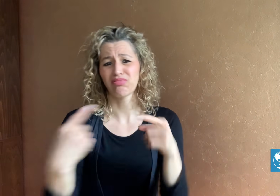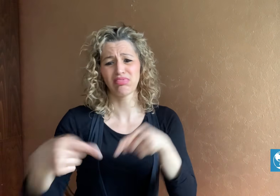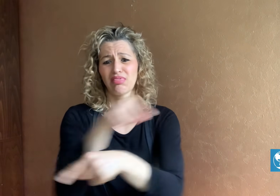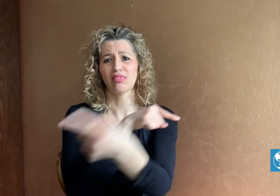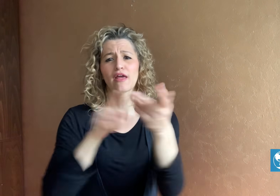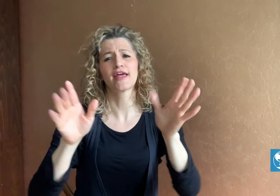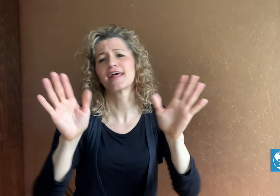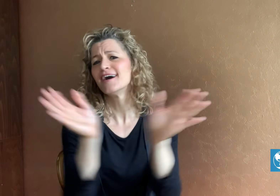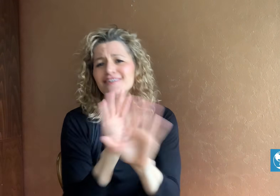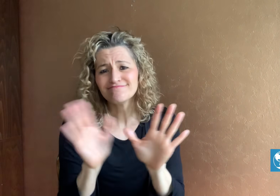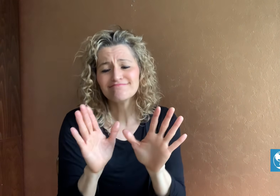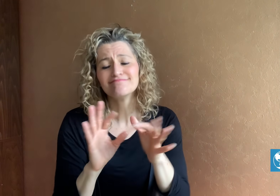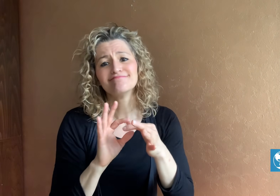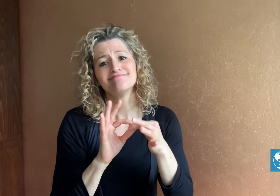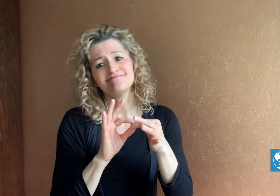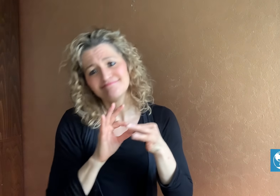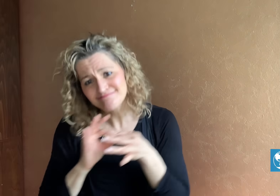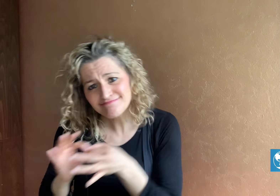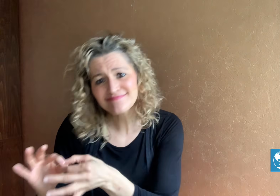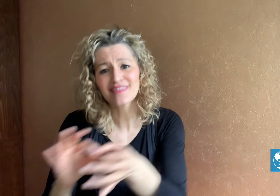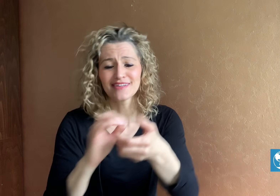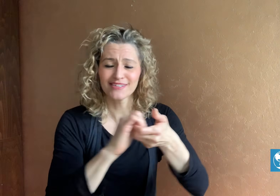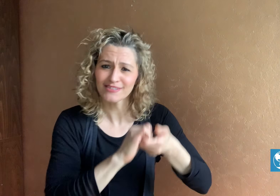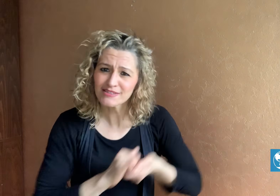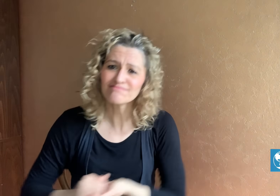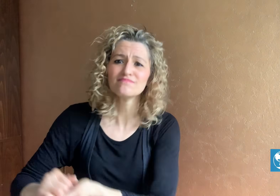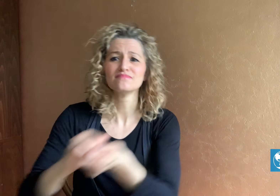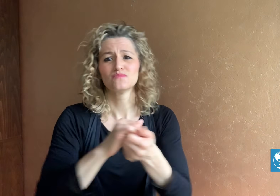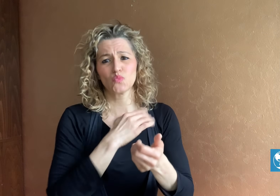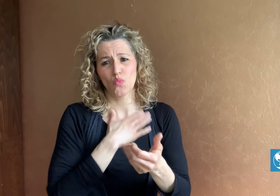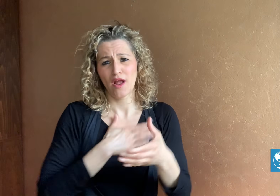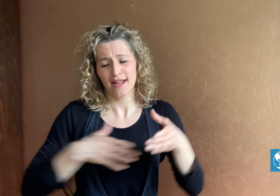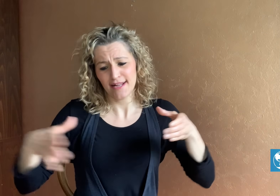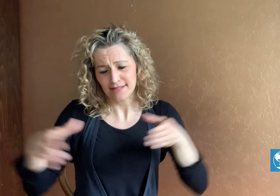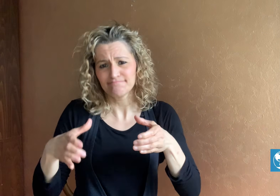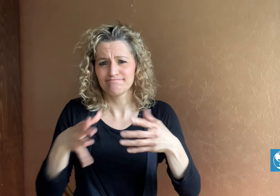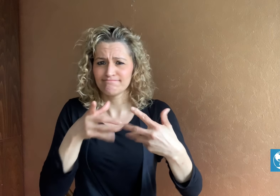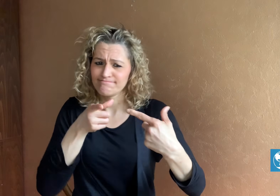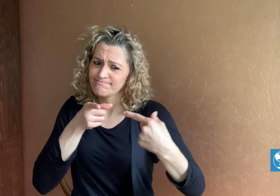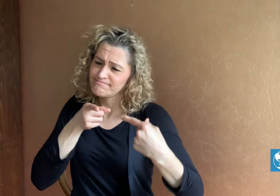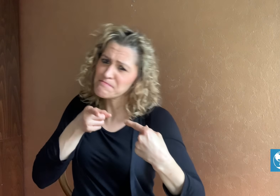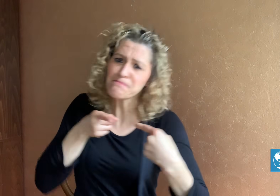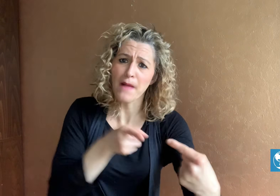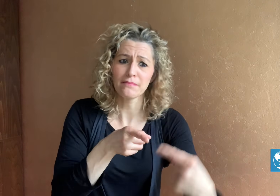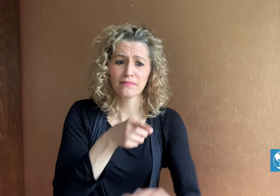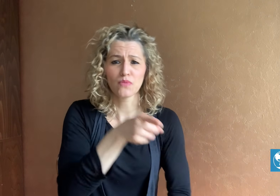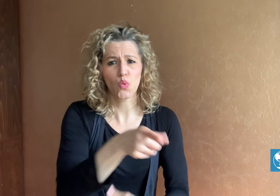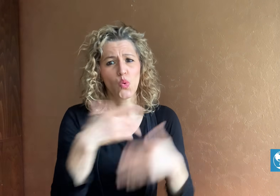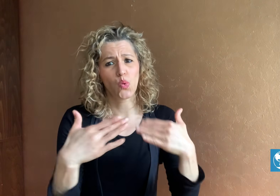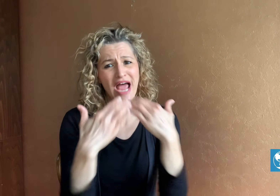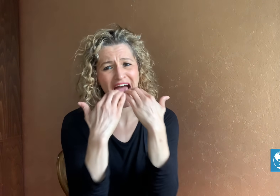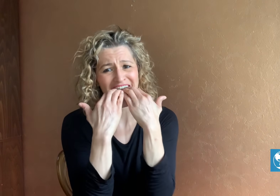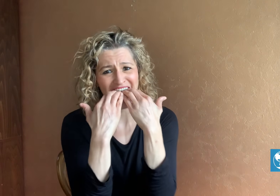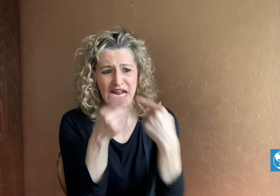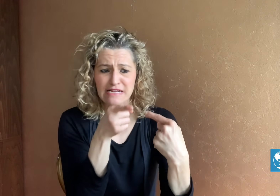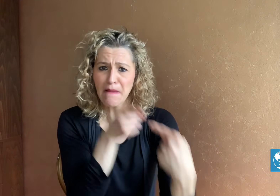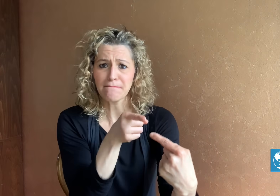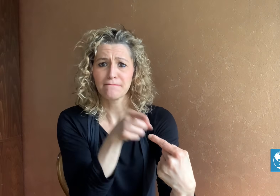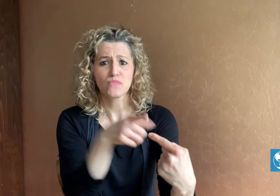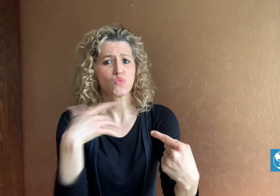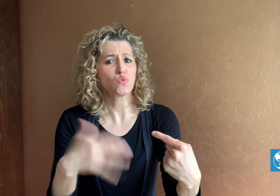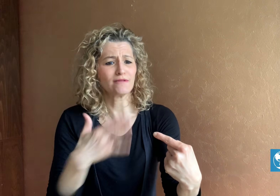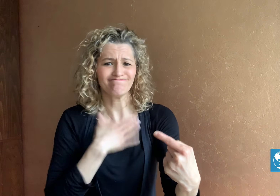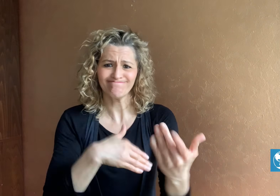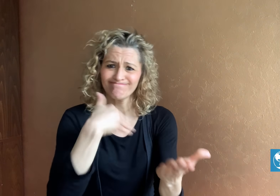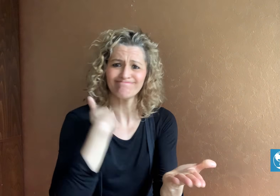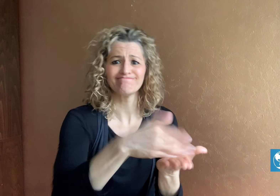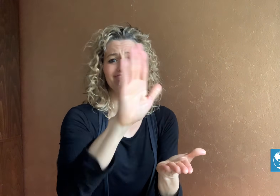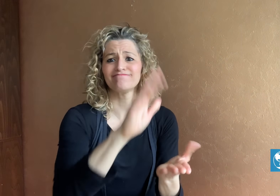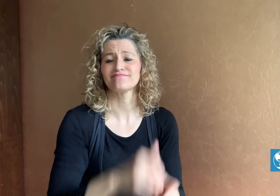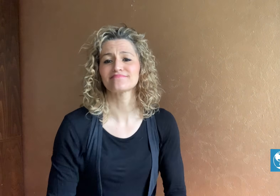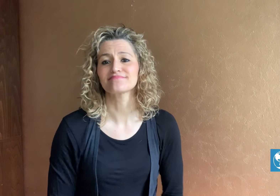begged for the world to come together to fight this "dangerous enemy".